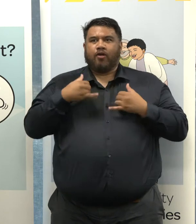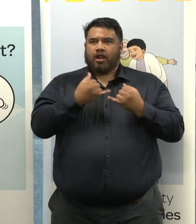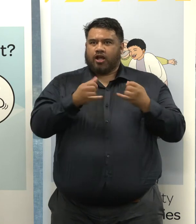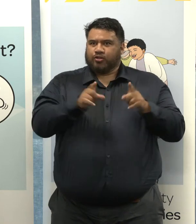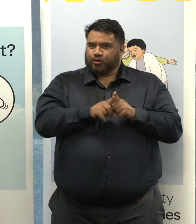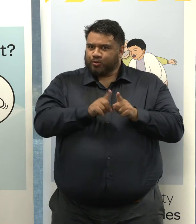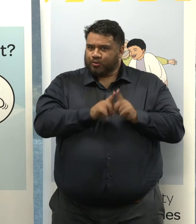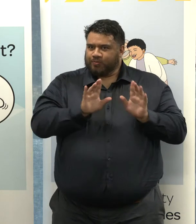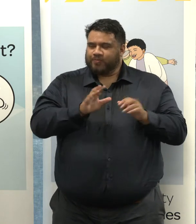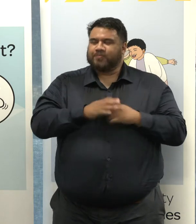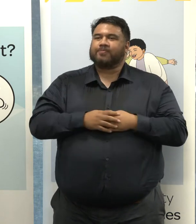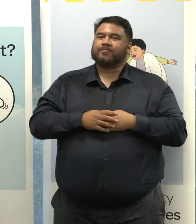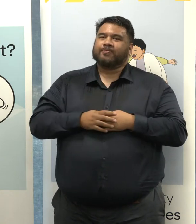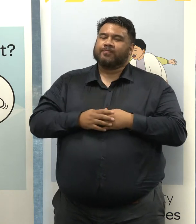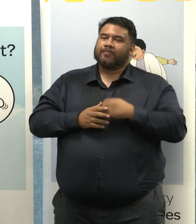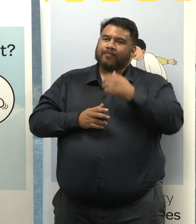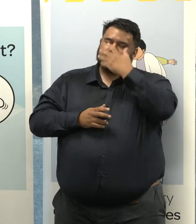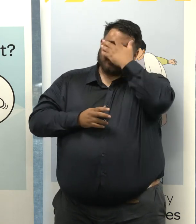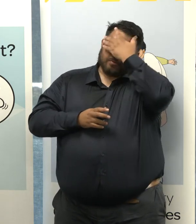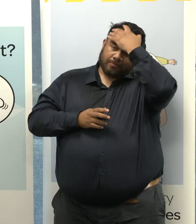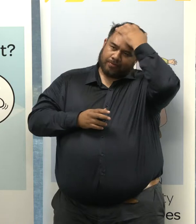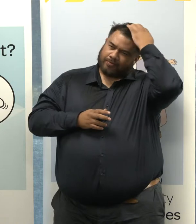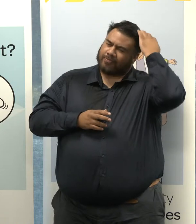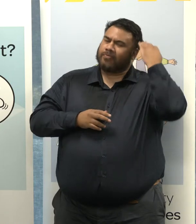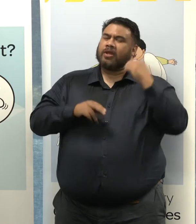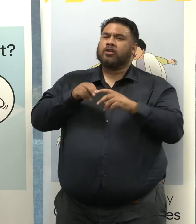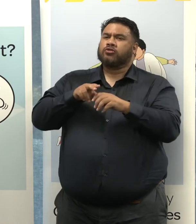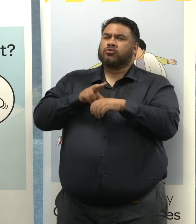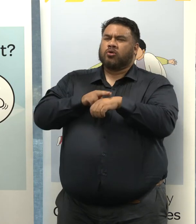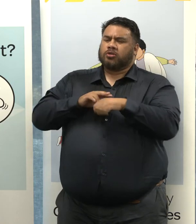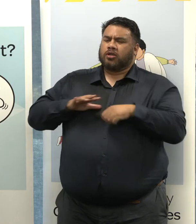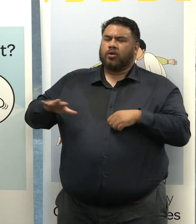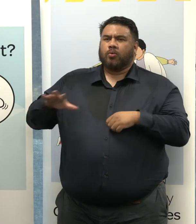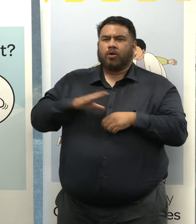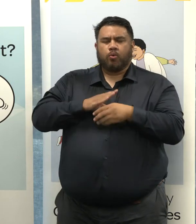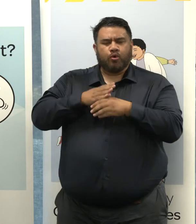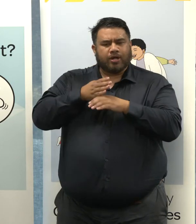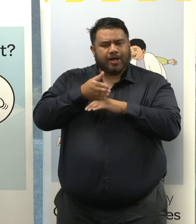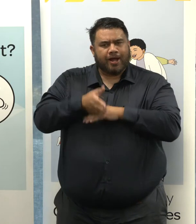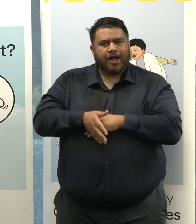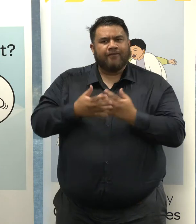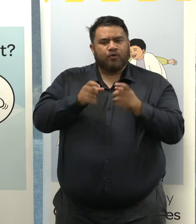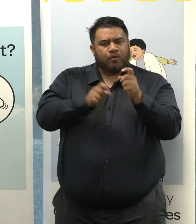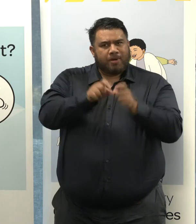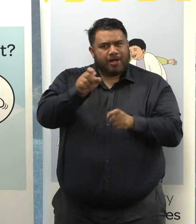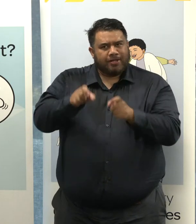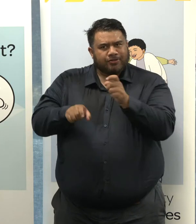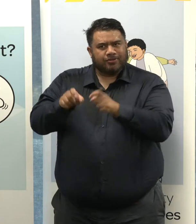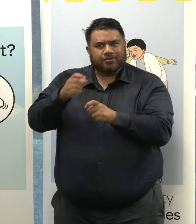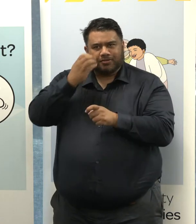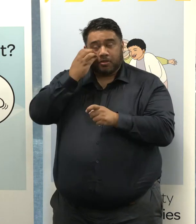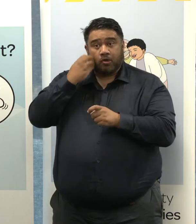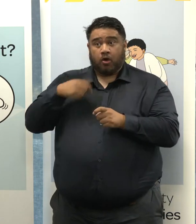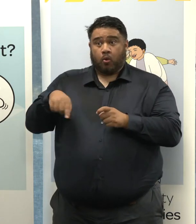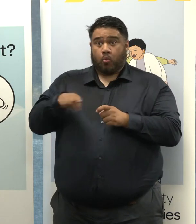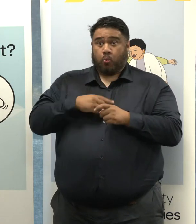Healthline is also available. My colleagues want me to remind everyone we are working really